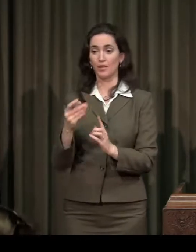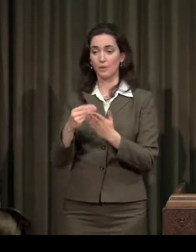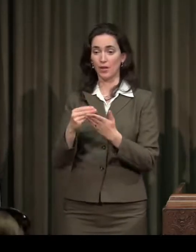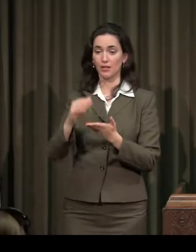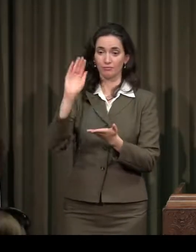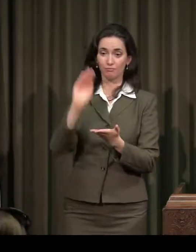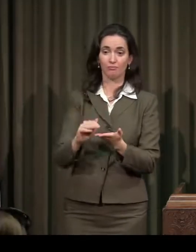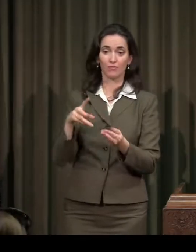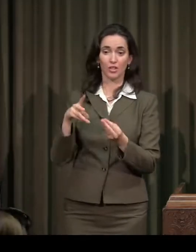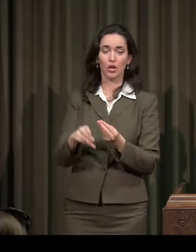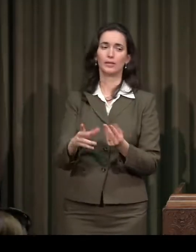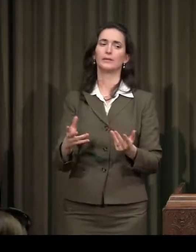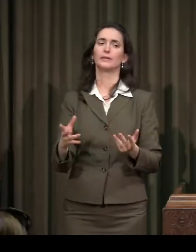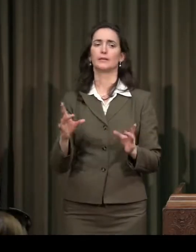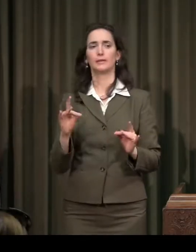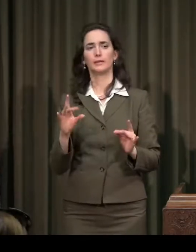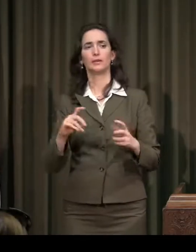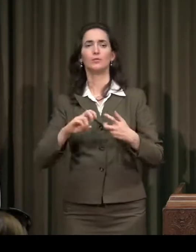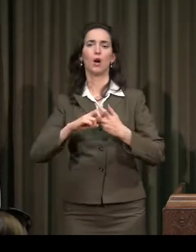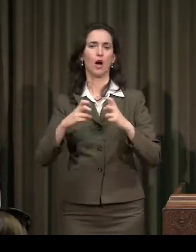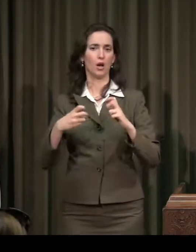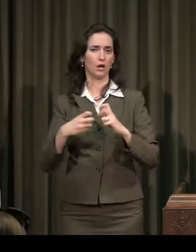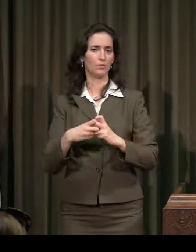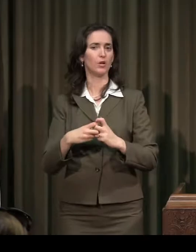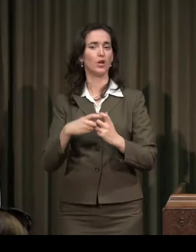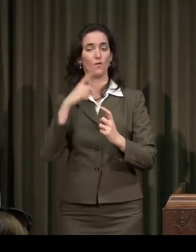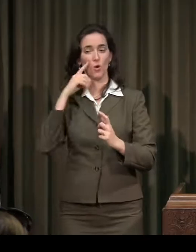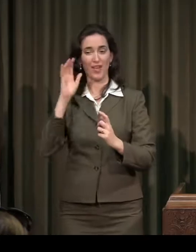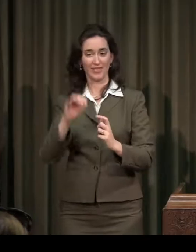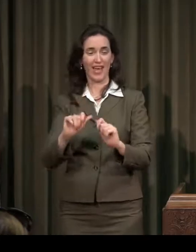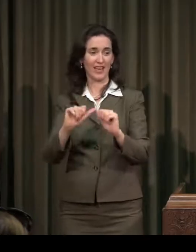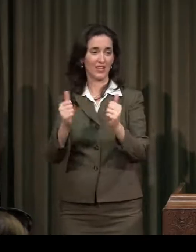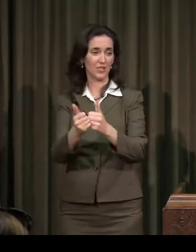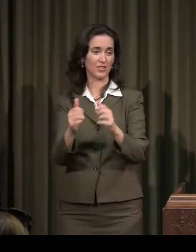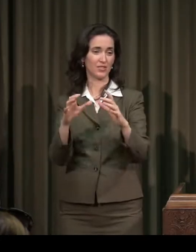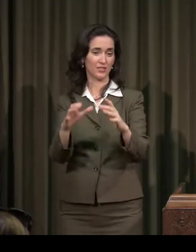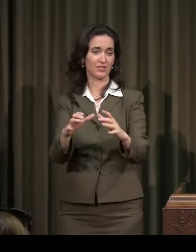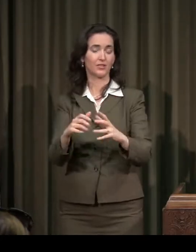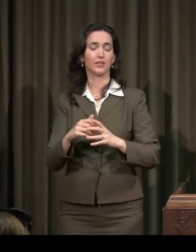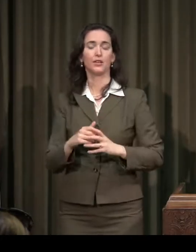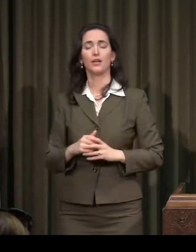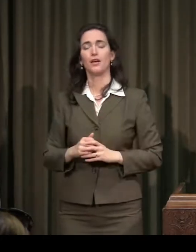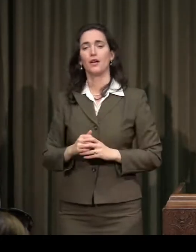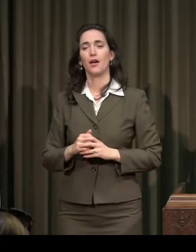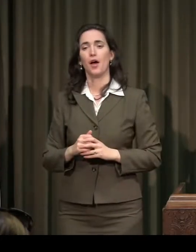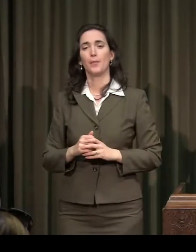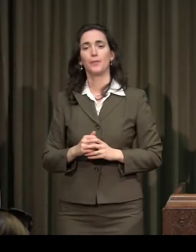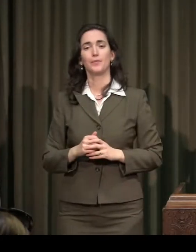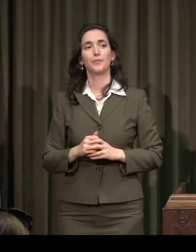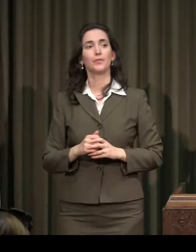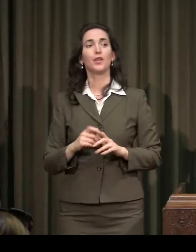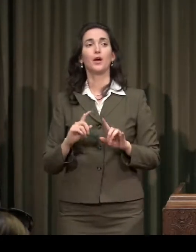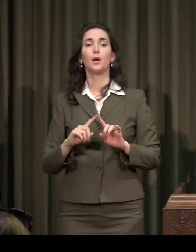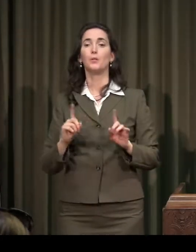particularly problematic for that agency and you know but really there are